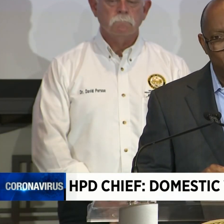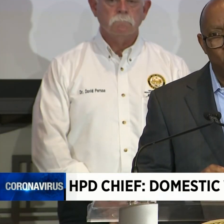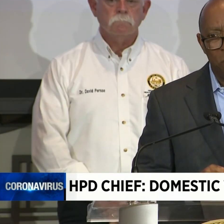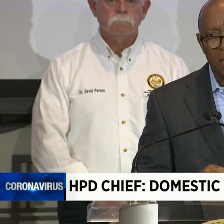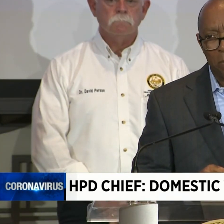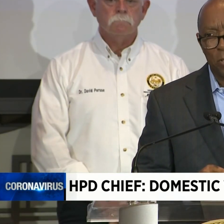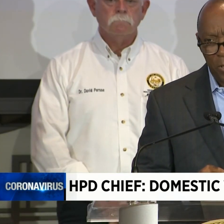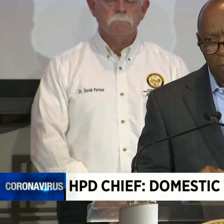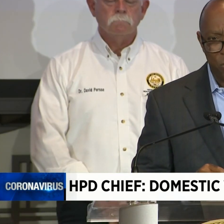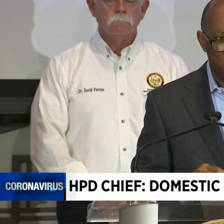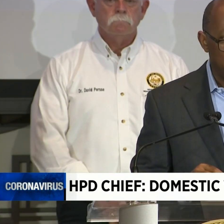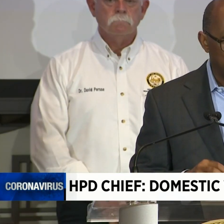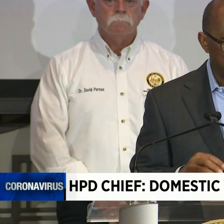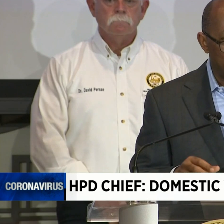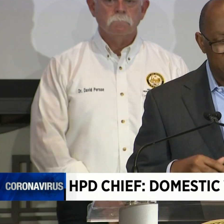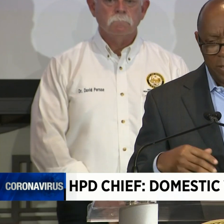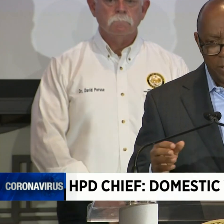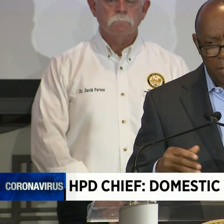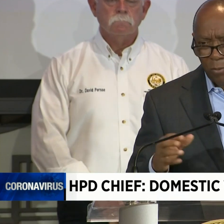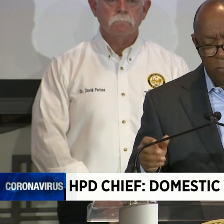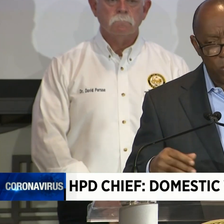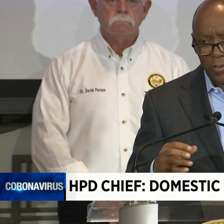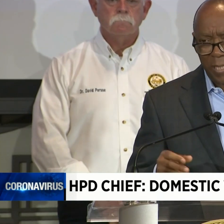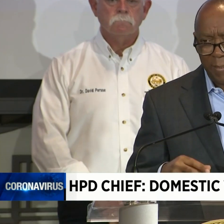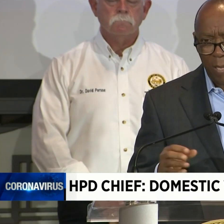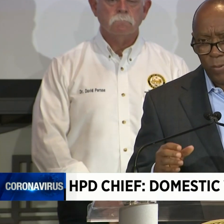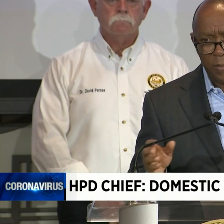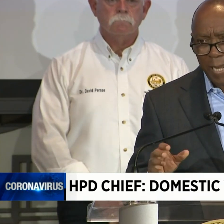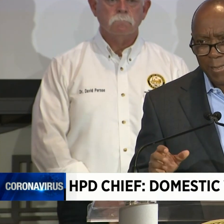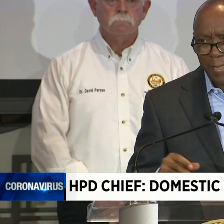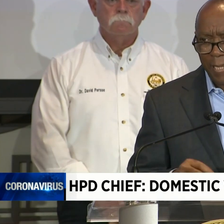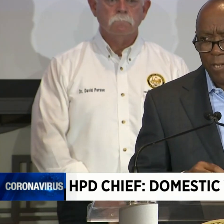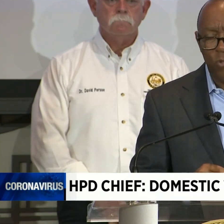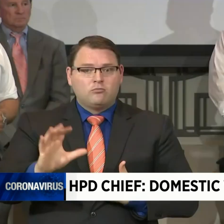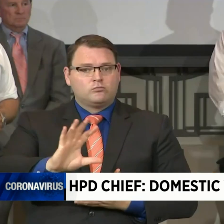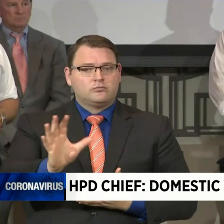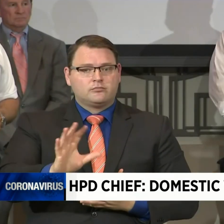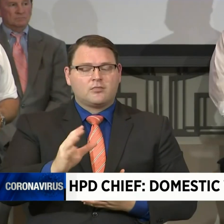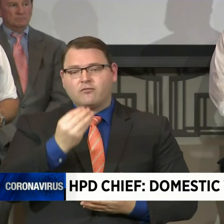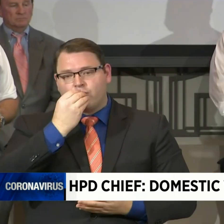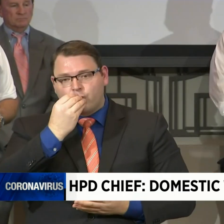AND DOMESTIC VIOLENCE CASES ARE UP AS WELL. OFFICIALS SAY THERE ARE MENTAL UP AS WELL. OFFICIALS SAY THERE ARE MENTAL HEALTH RESOURCES AVAILABLE. OFFICIALS SAY THERE ARE MENTAL HEALTH RESOURCES AVAILABLE. NOW, ALL OF THIS COMES AS HEALTH RESOURCES AVAILABLE. NOW, ALL OF THIS COMES AS OFFICIALS SAY THE PUBLIC NEEDS